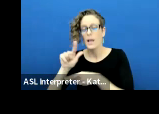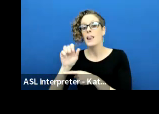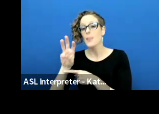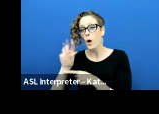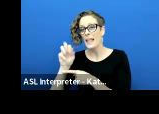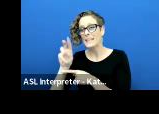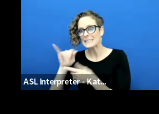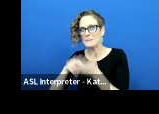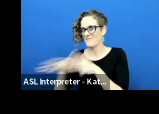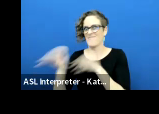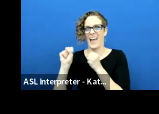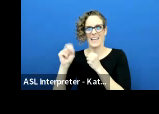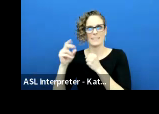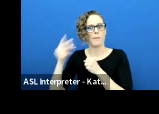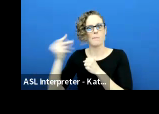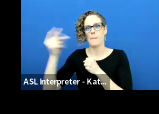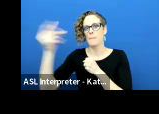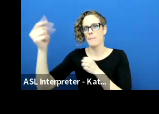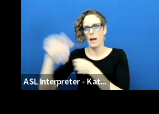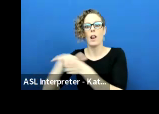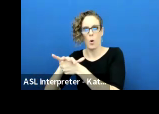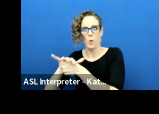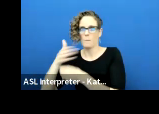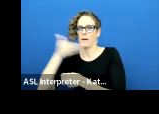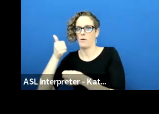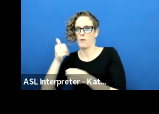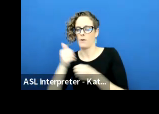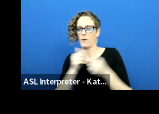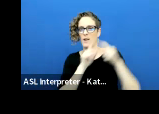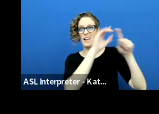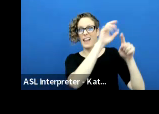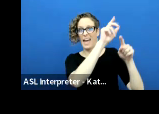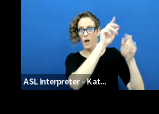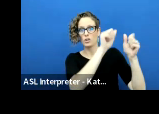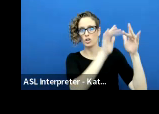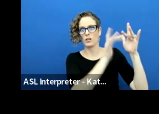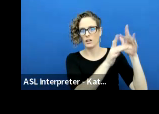faster and then as I said everything works even if the internet is down all right next slide please